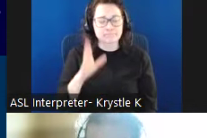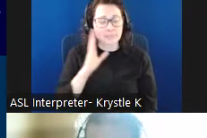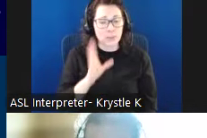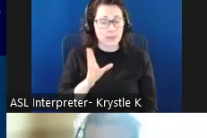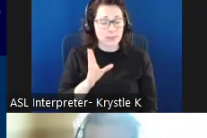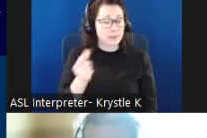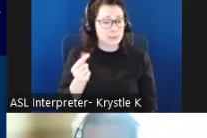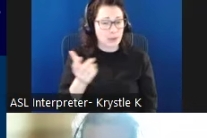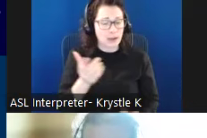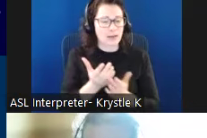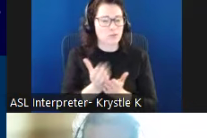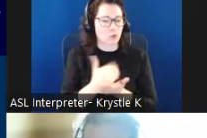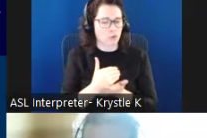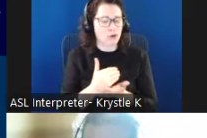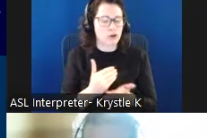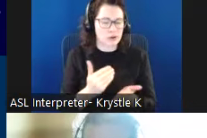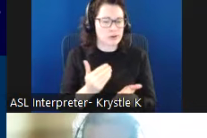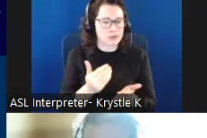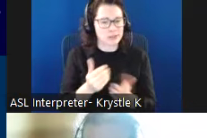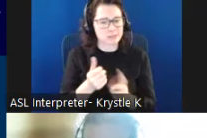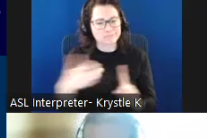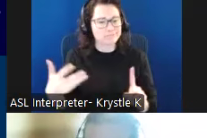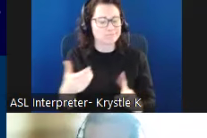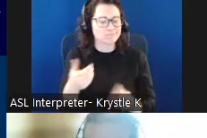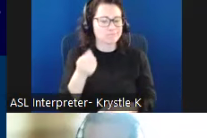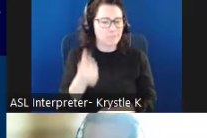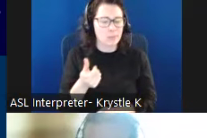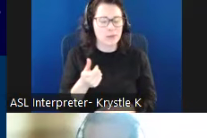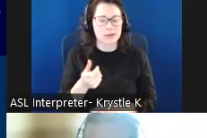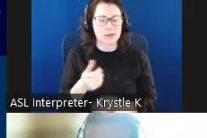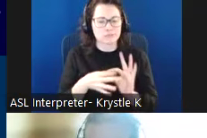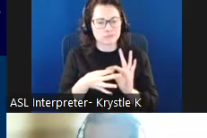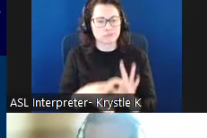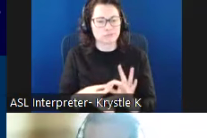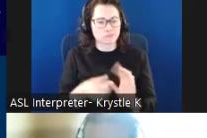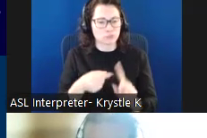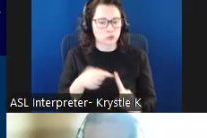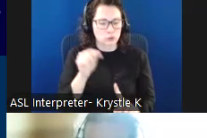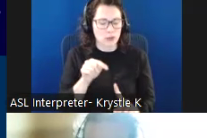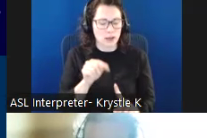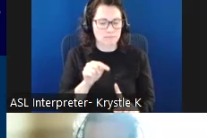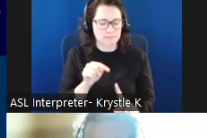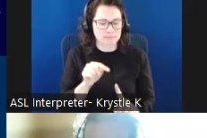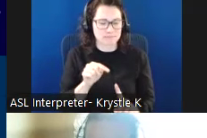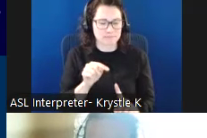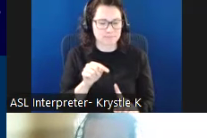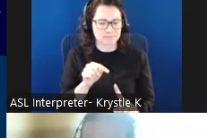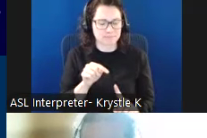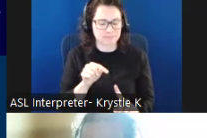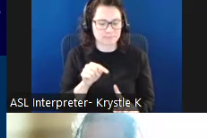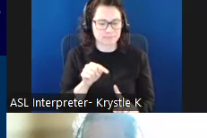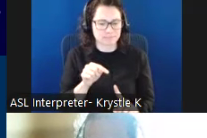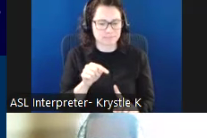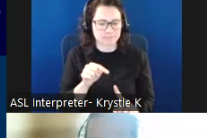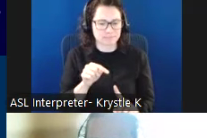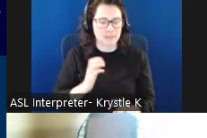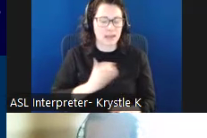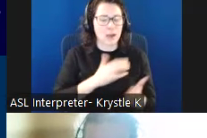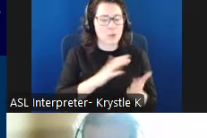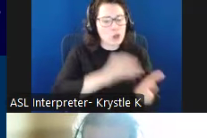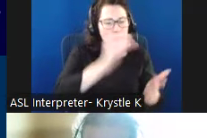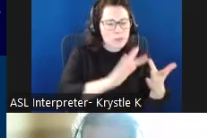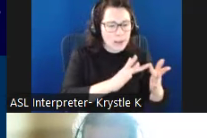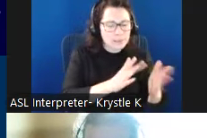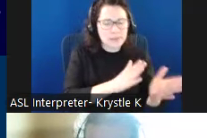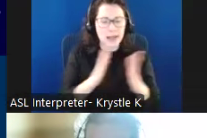go over a little bit uh, in regards to